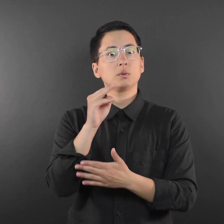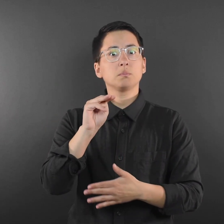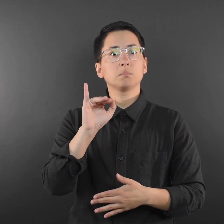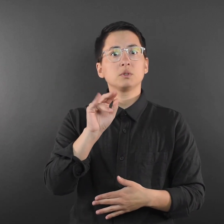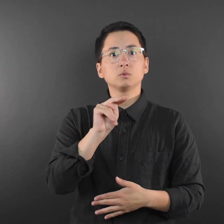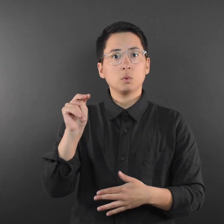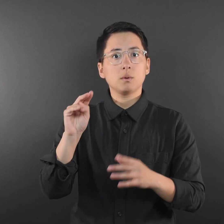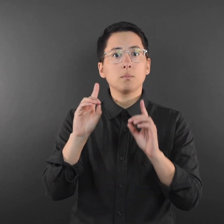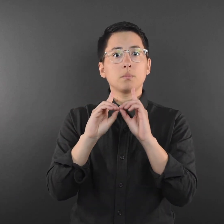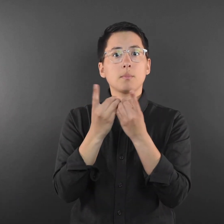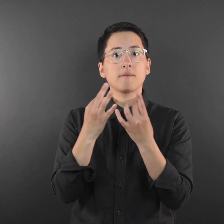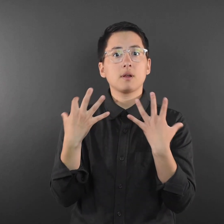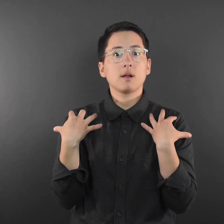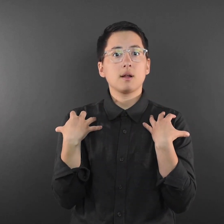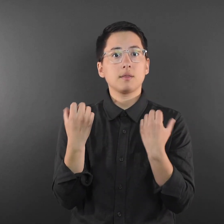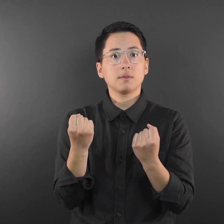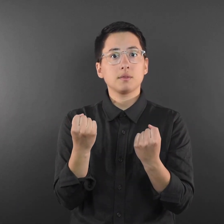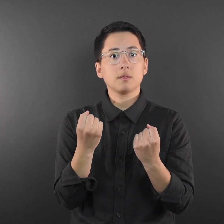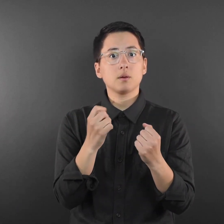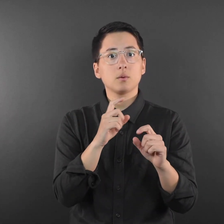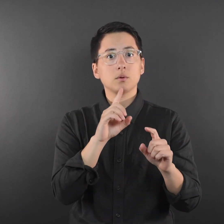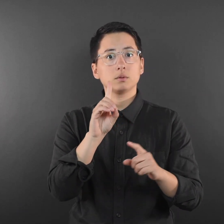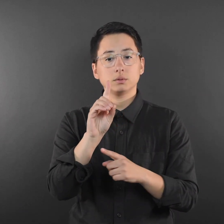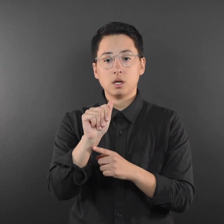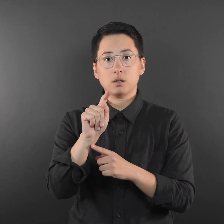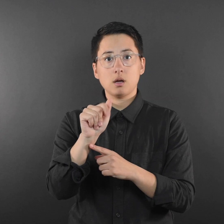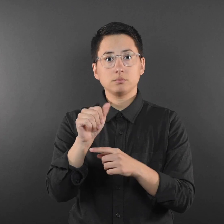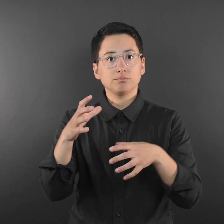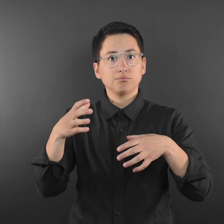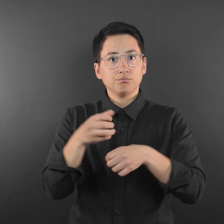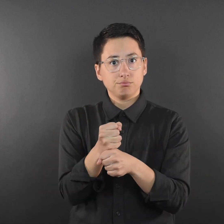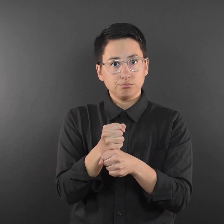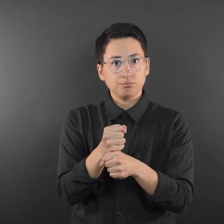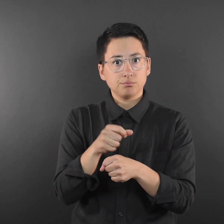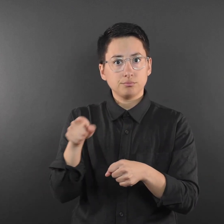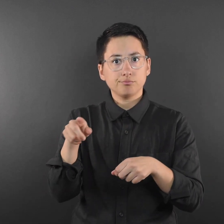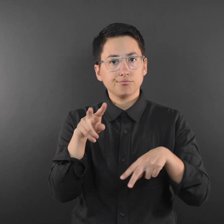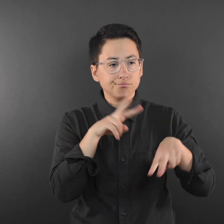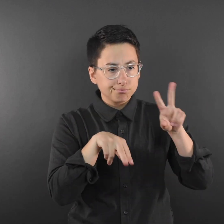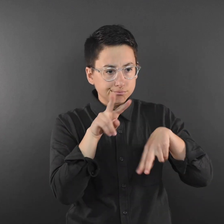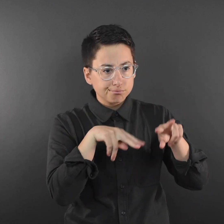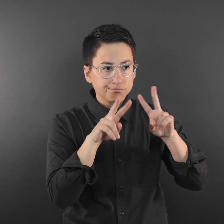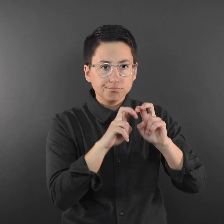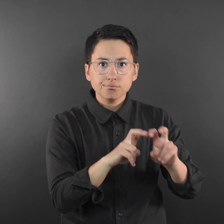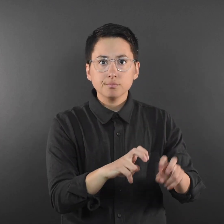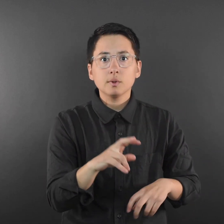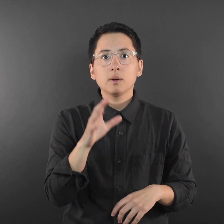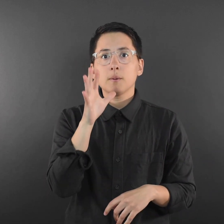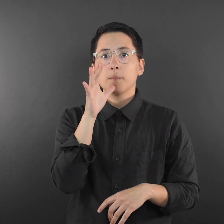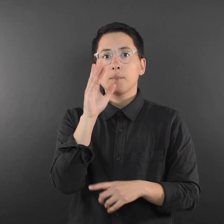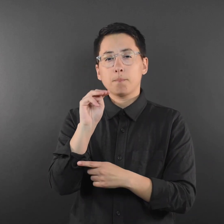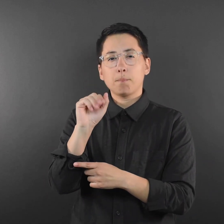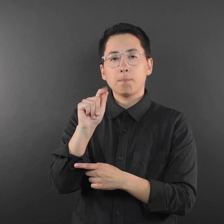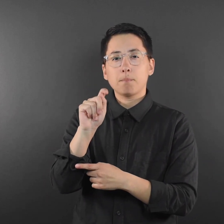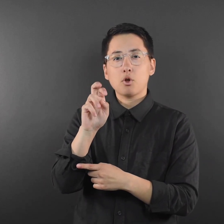Nearly two-thirds of mothers in Minnesota take unpaid maternity leave after giving birth, according to a new Minnesota